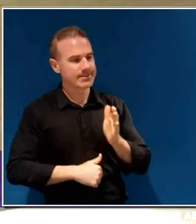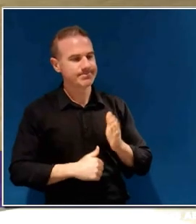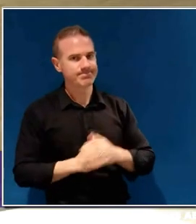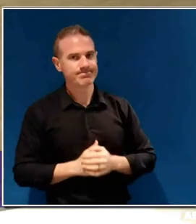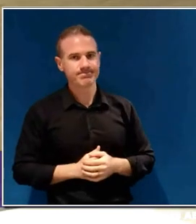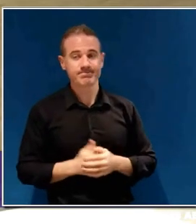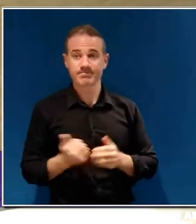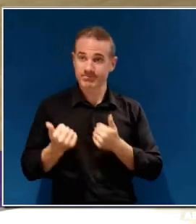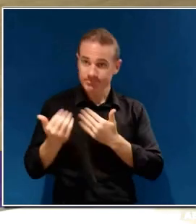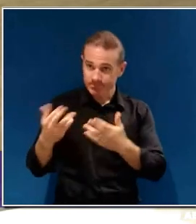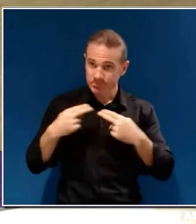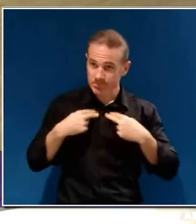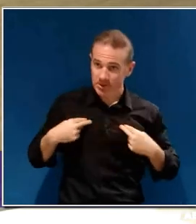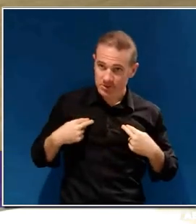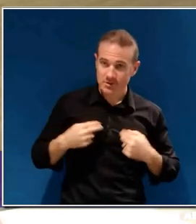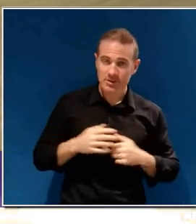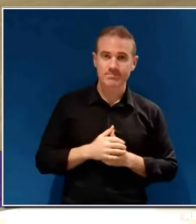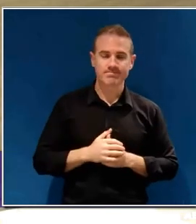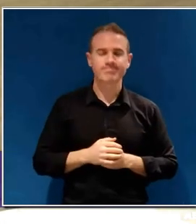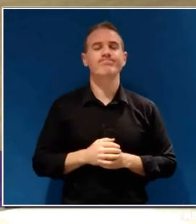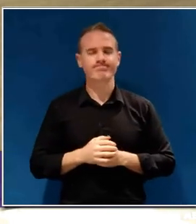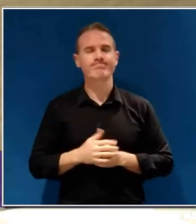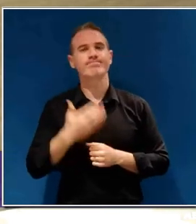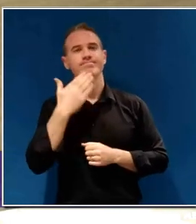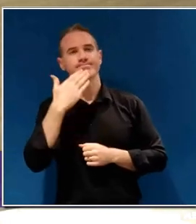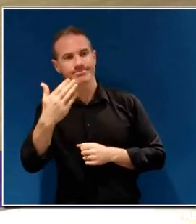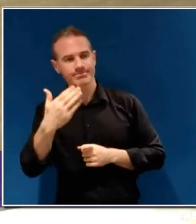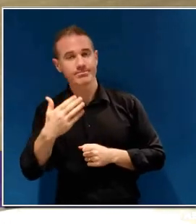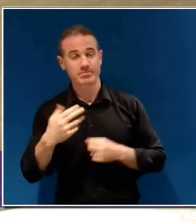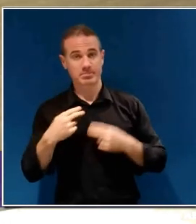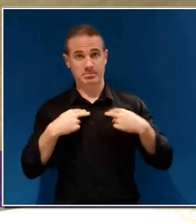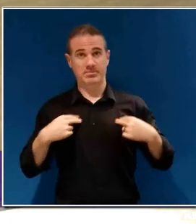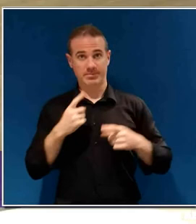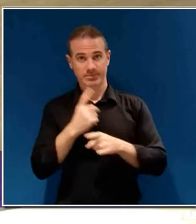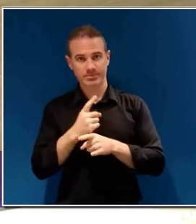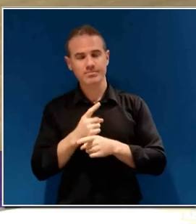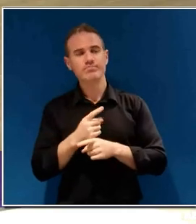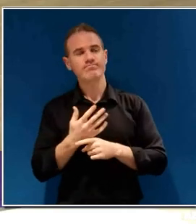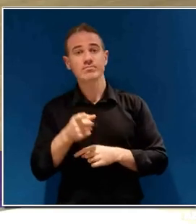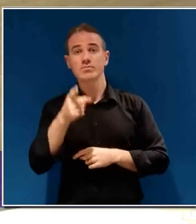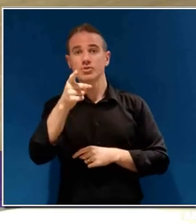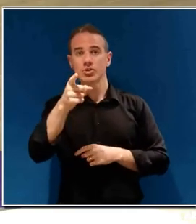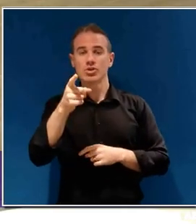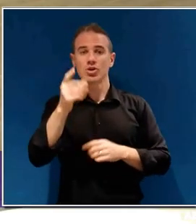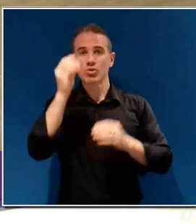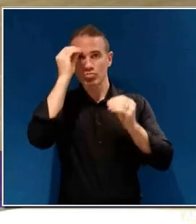Professor Graham, your statement does set out in some length recommendations that you make to the Commission, and